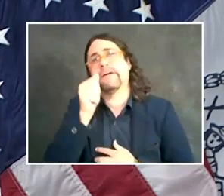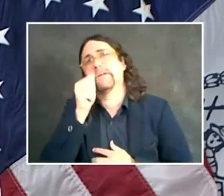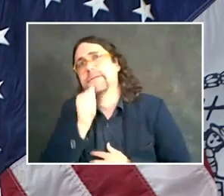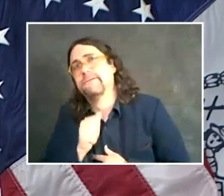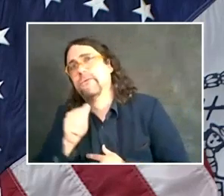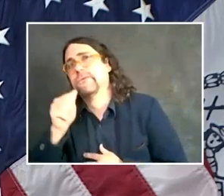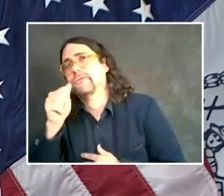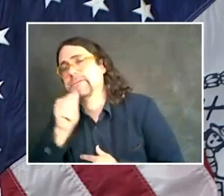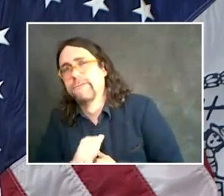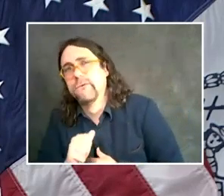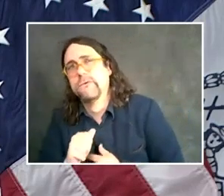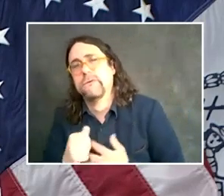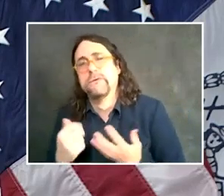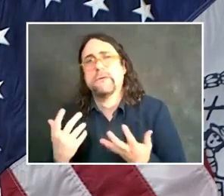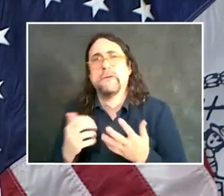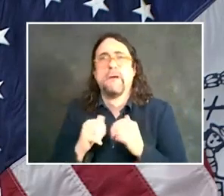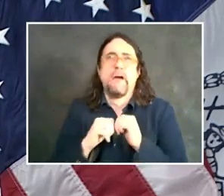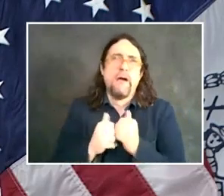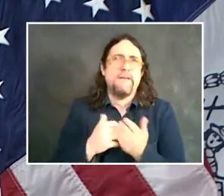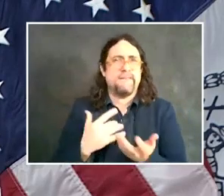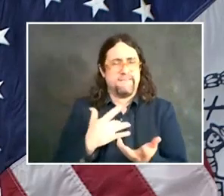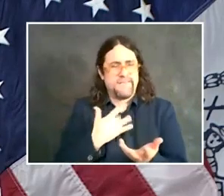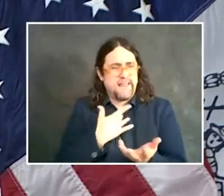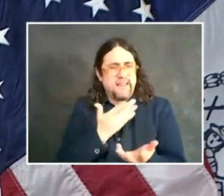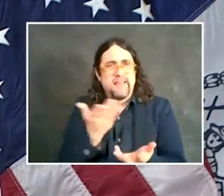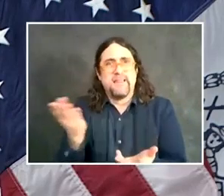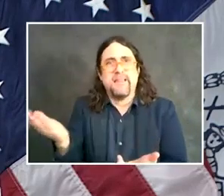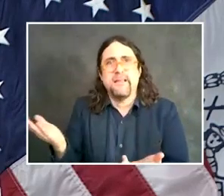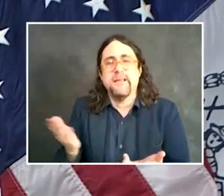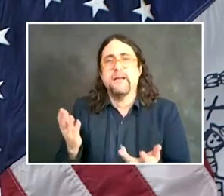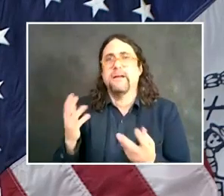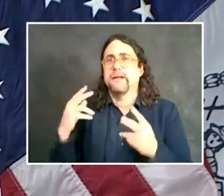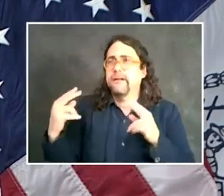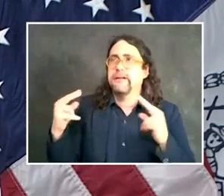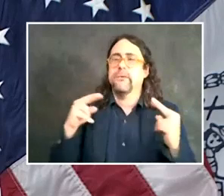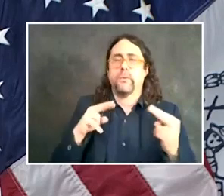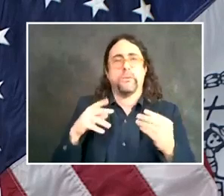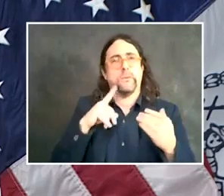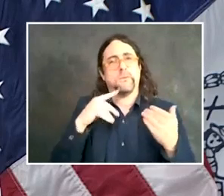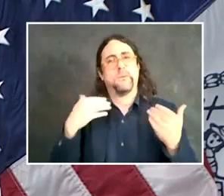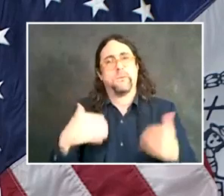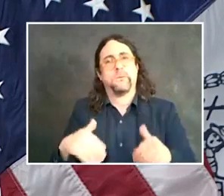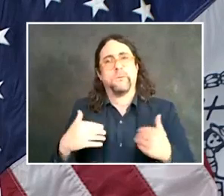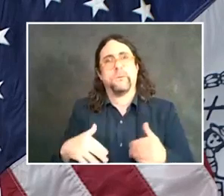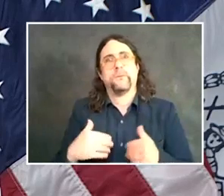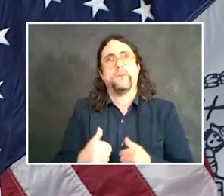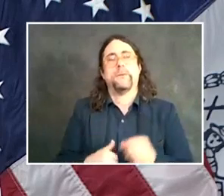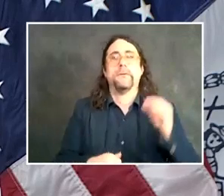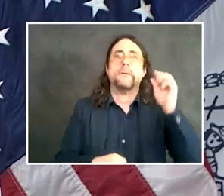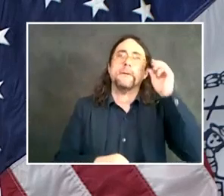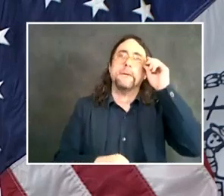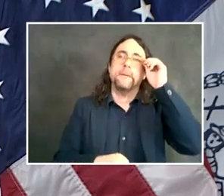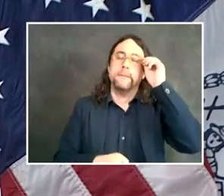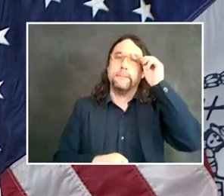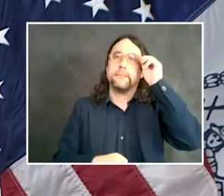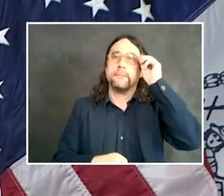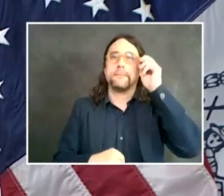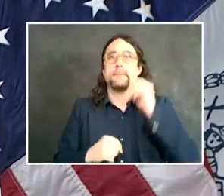THINK WHAT THAT FEELS LIKE. WHAT DO THEY DO WITH THAT. WHERE DO THEY TURN?